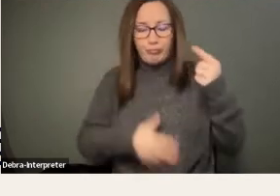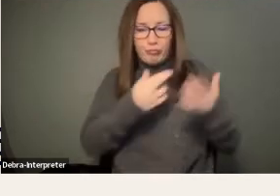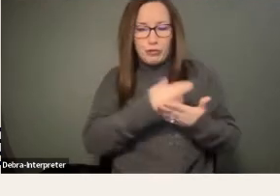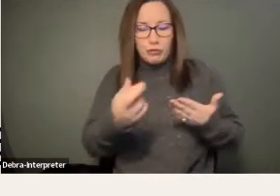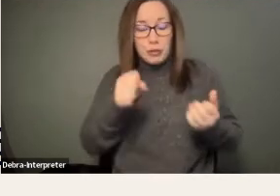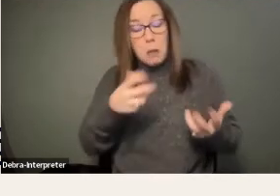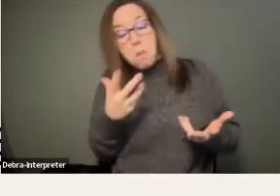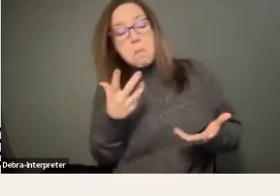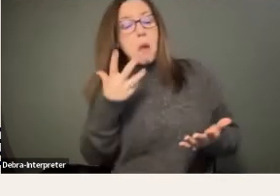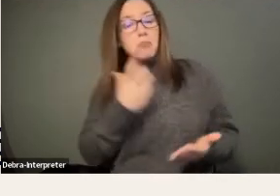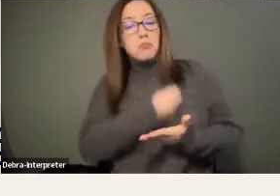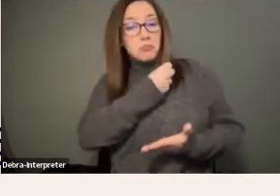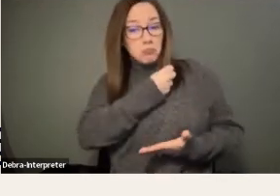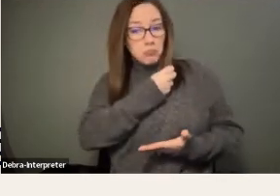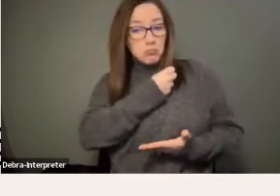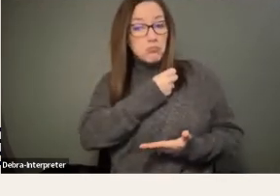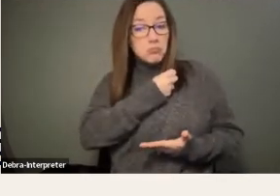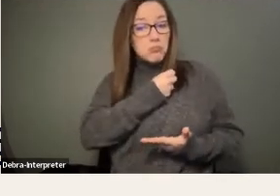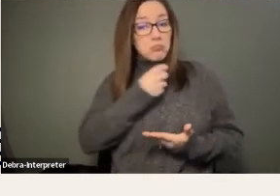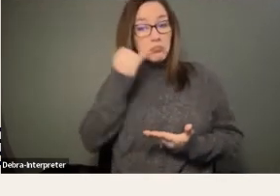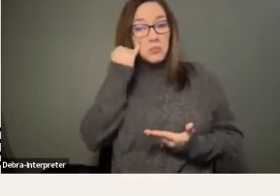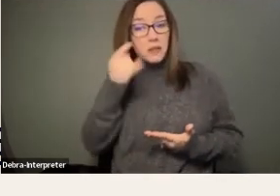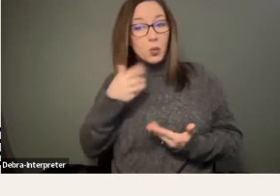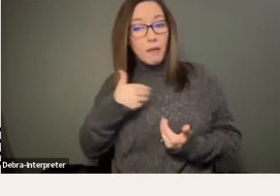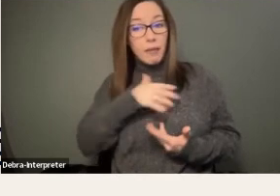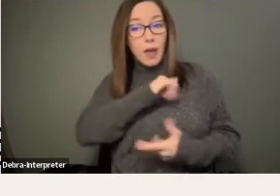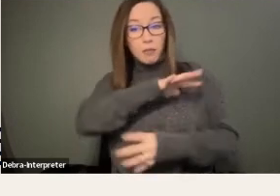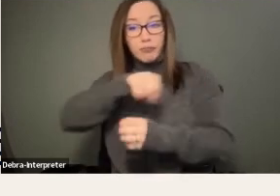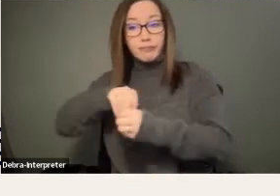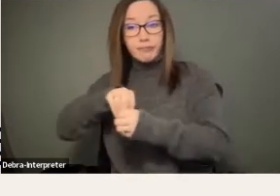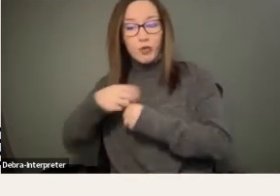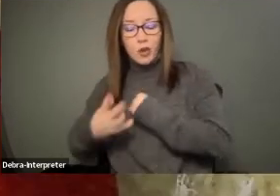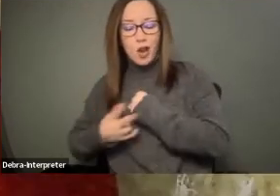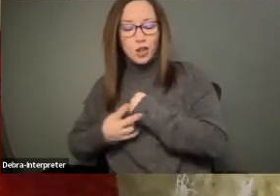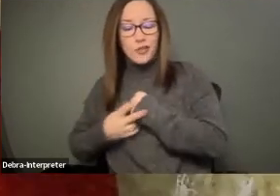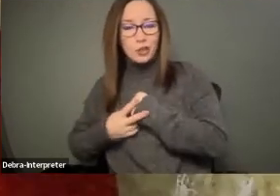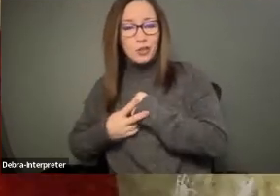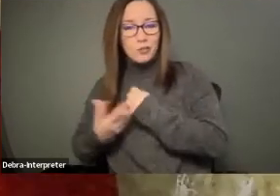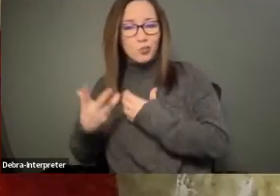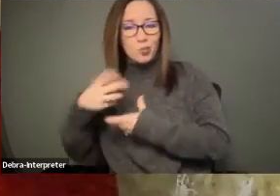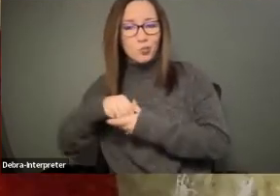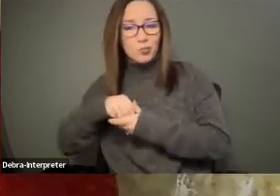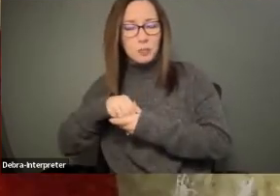Bureau of Reclamation. These are all resources you